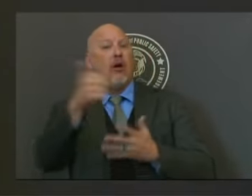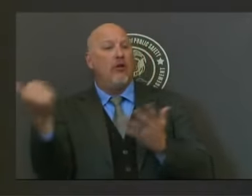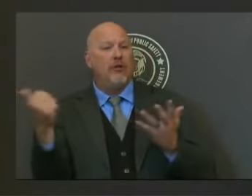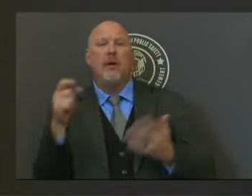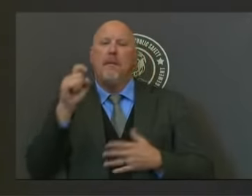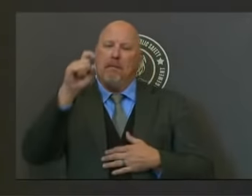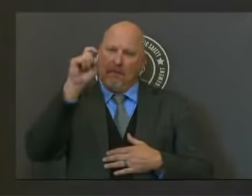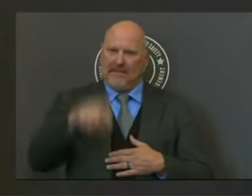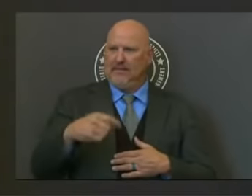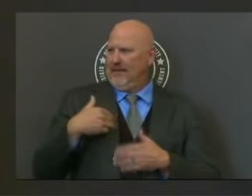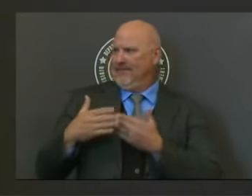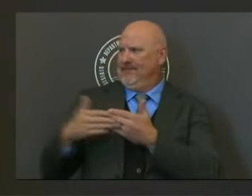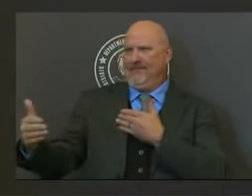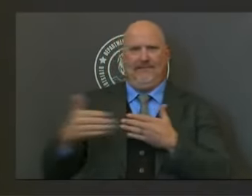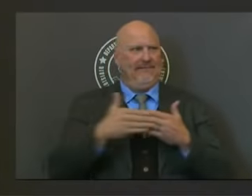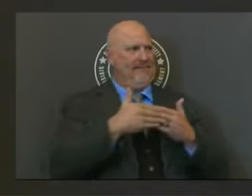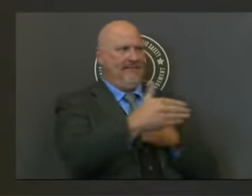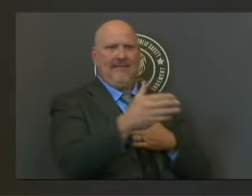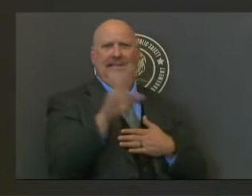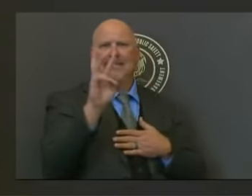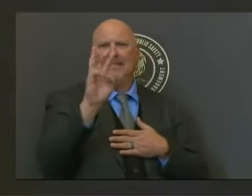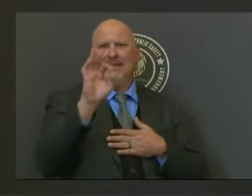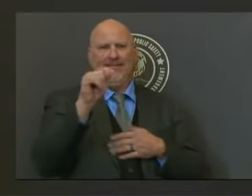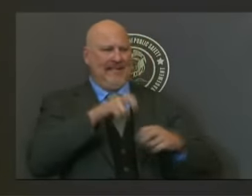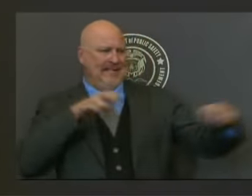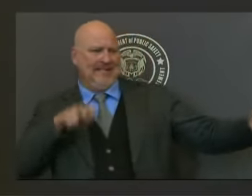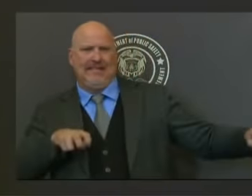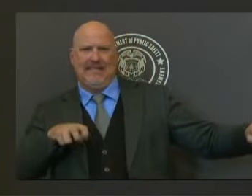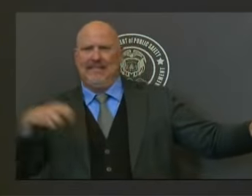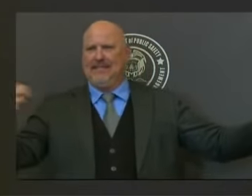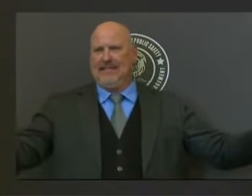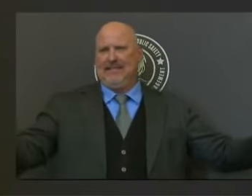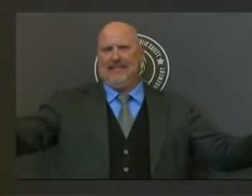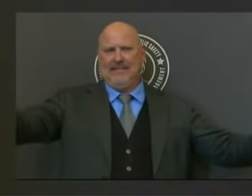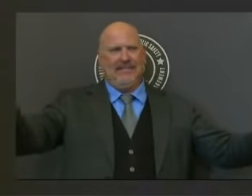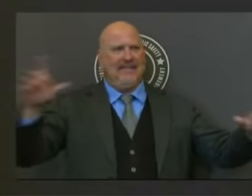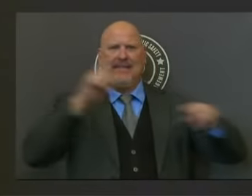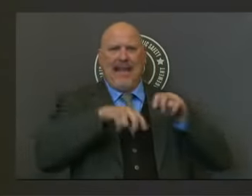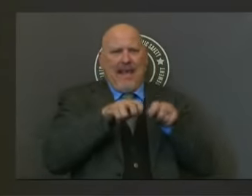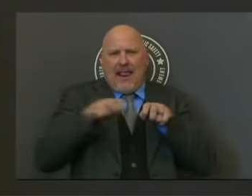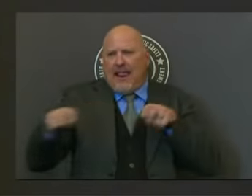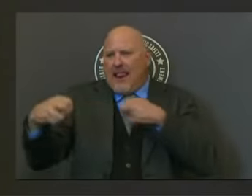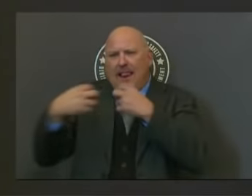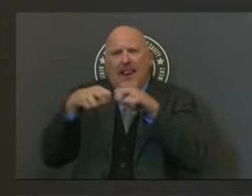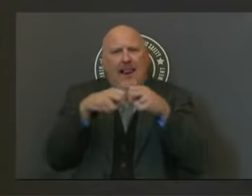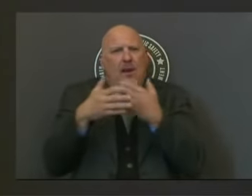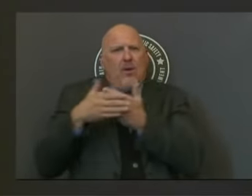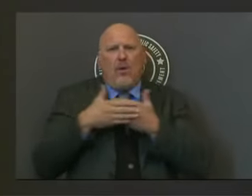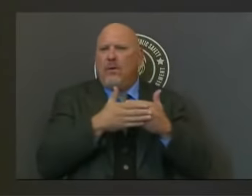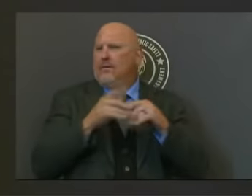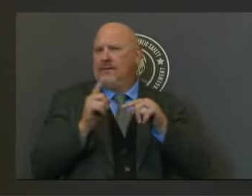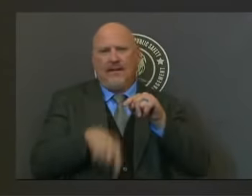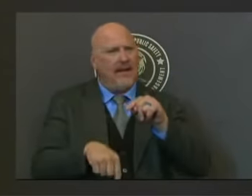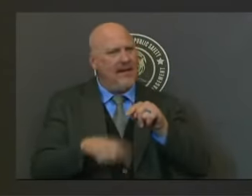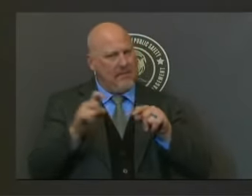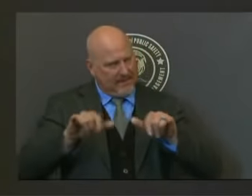and those are the main behavioral issues that were